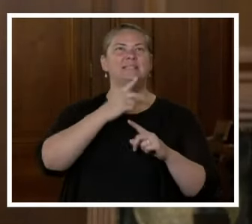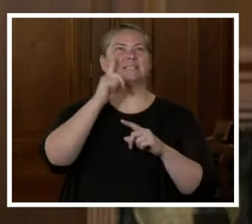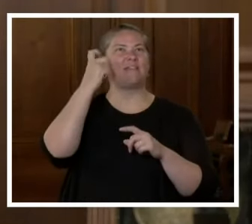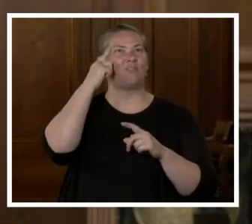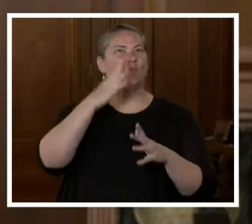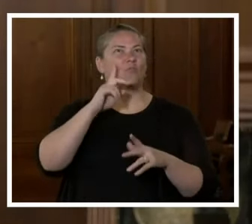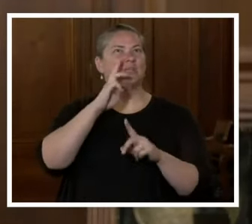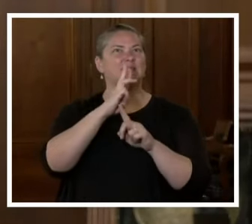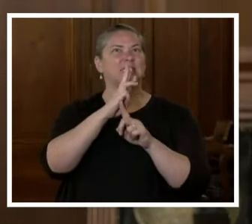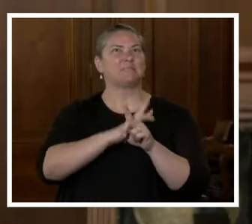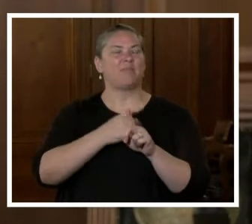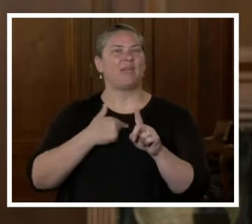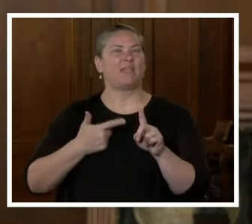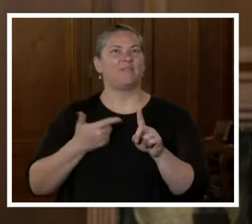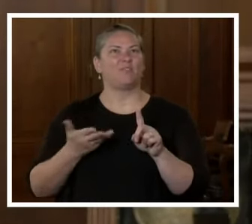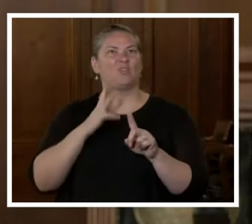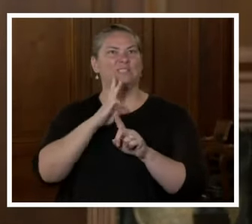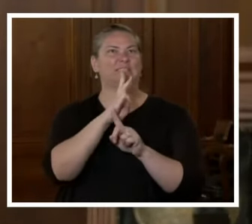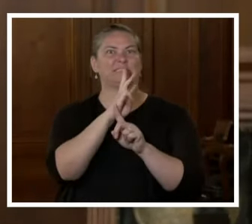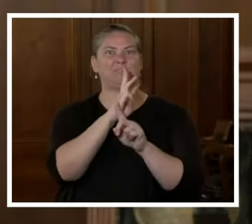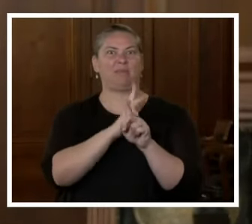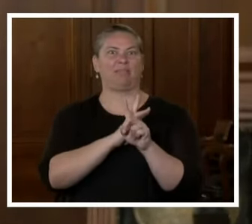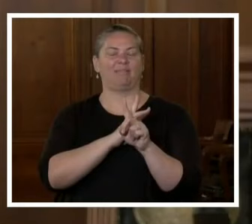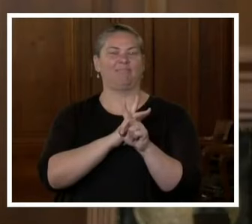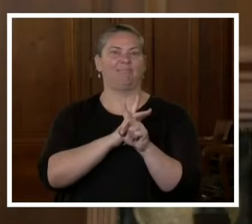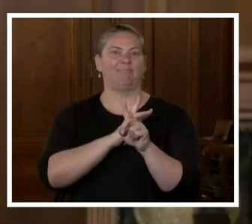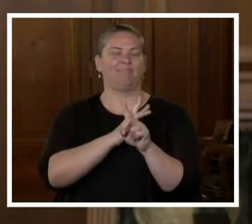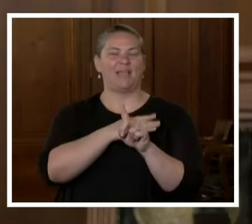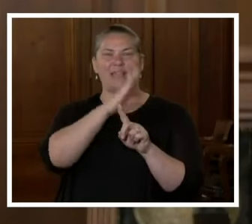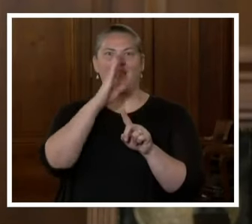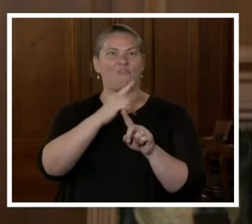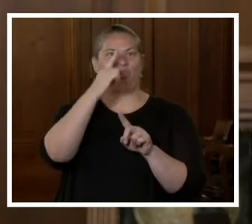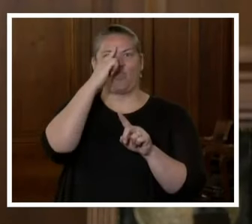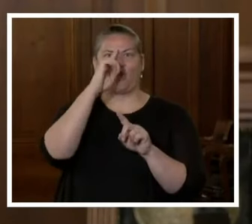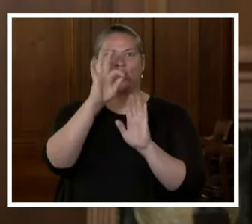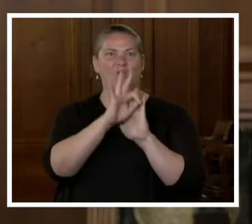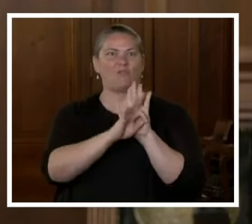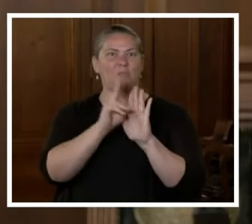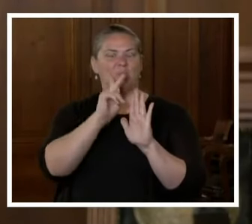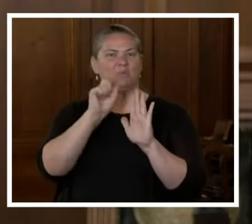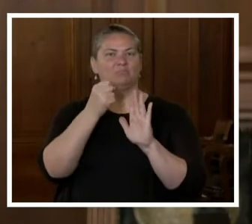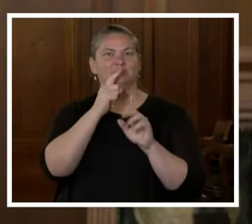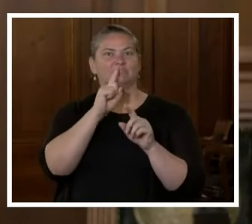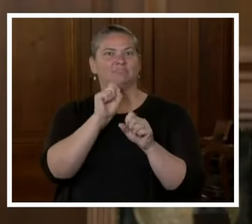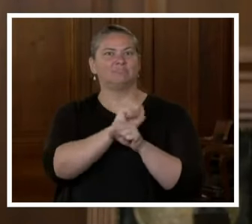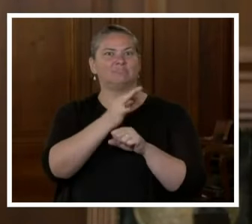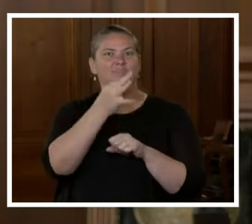NOTHING COMPARED TO WHAT SO MUCH OF AMERICA WANTS TO SEE CHANGED,